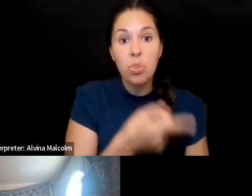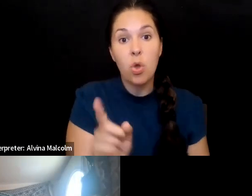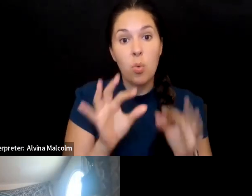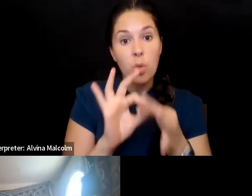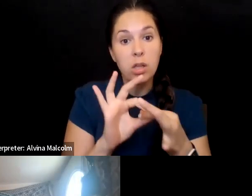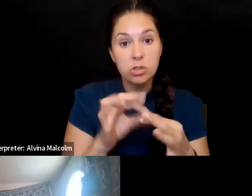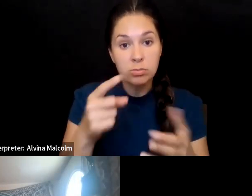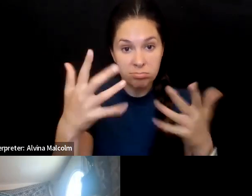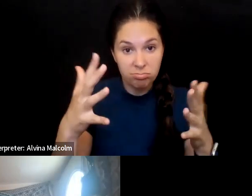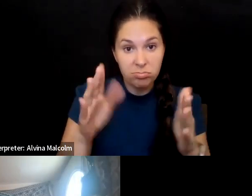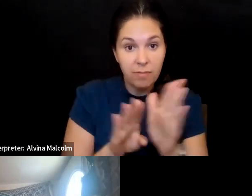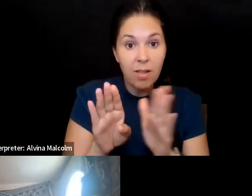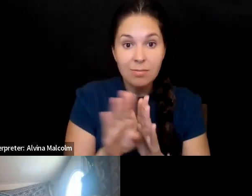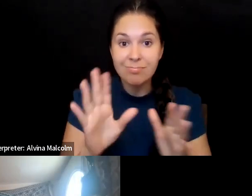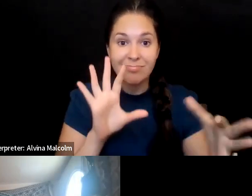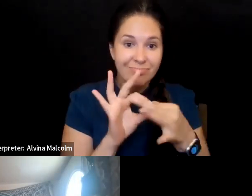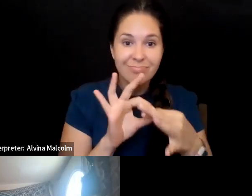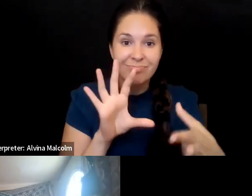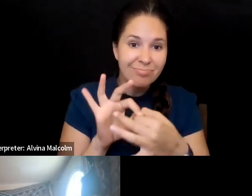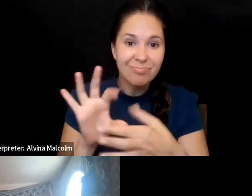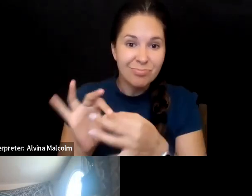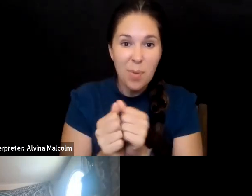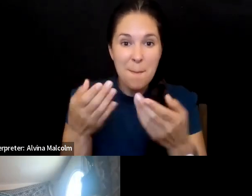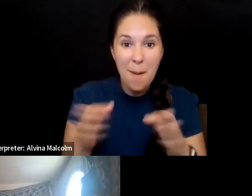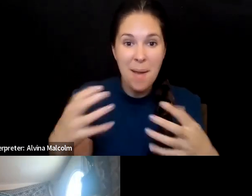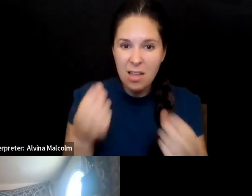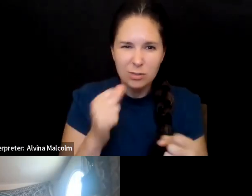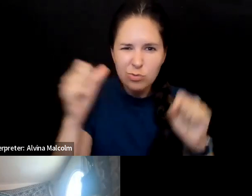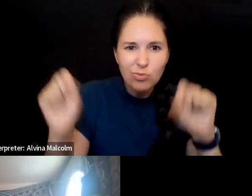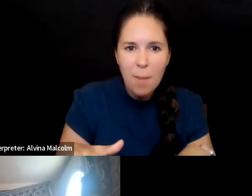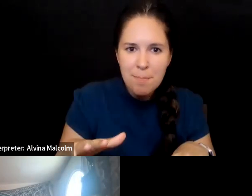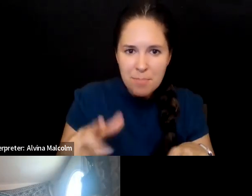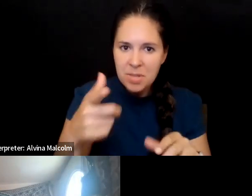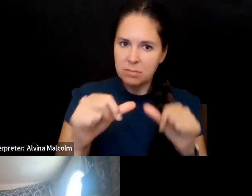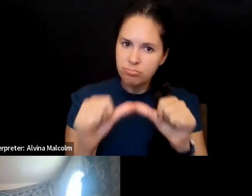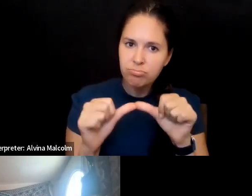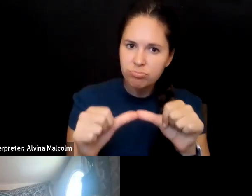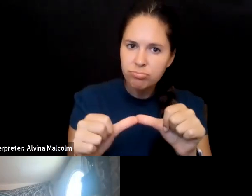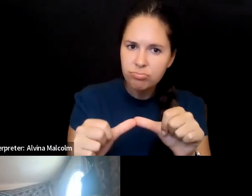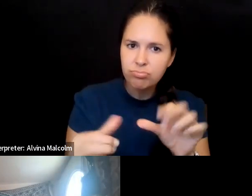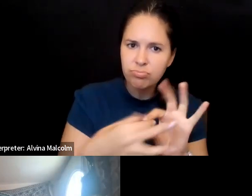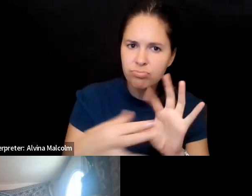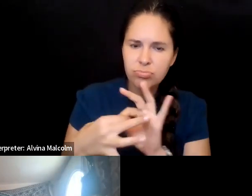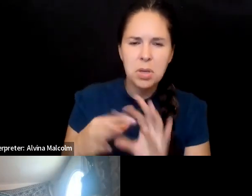independent living did vaccine sites and other services, delivering feed and other essential items. Those